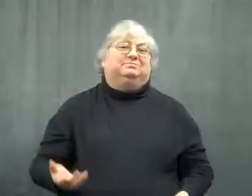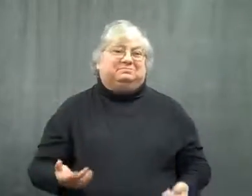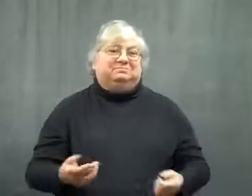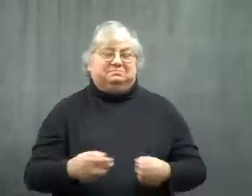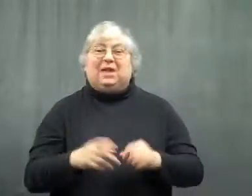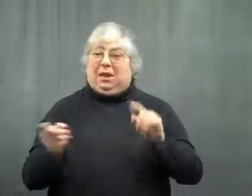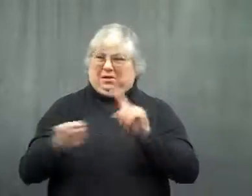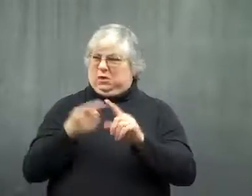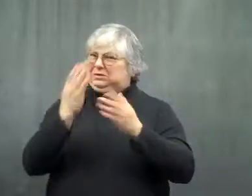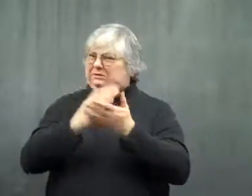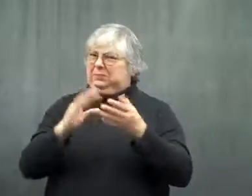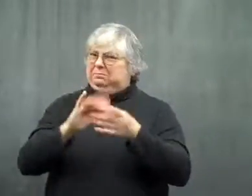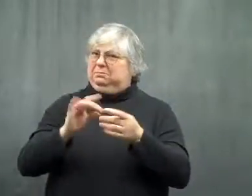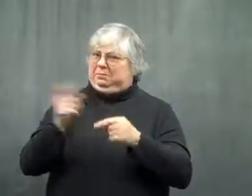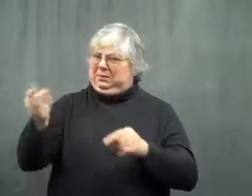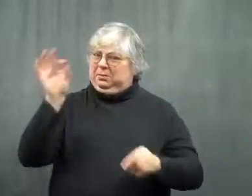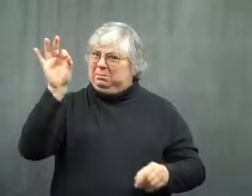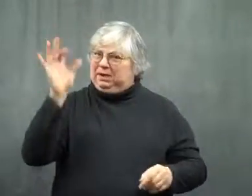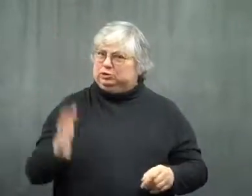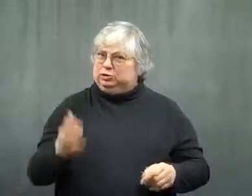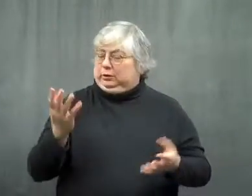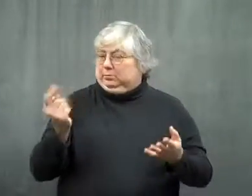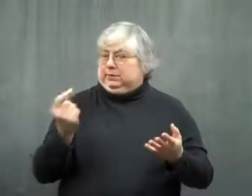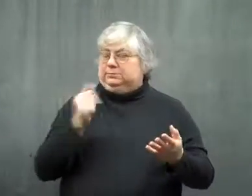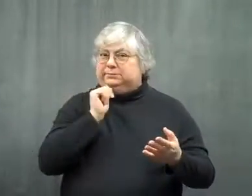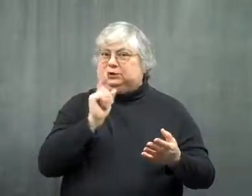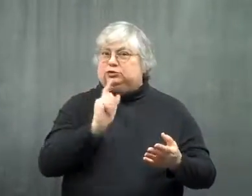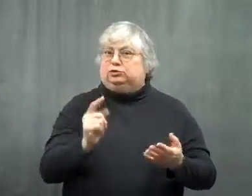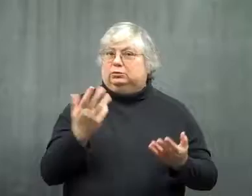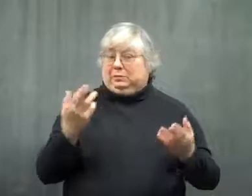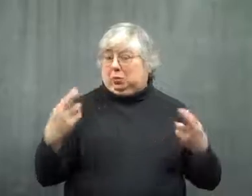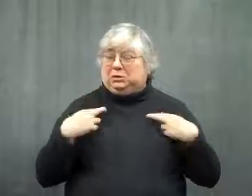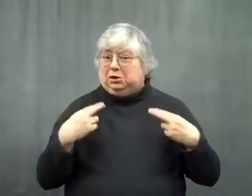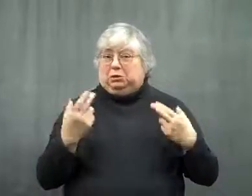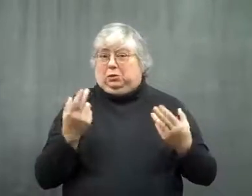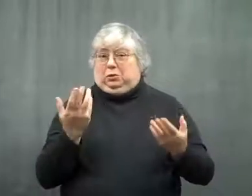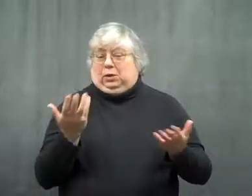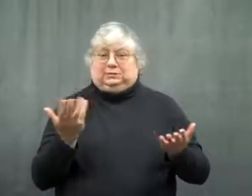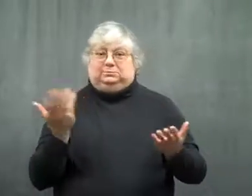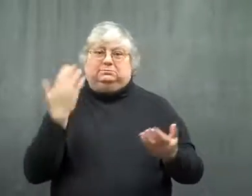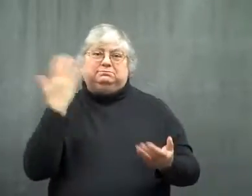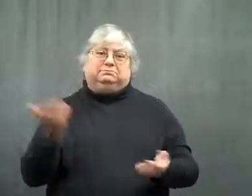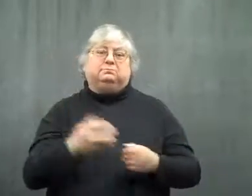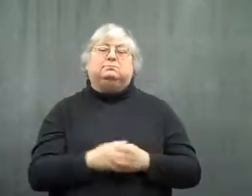At first some said he was a pastor, but I don't know if he was retired or what.